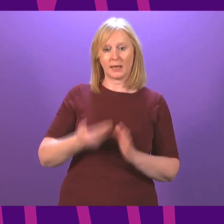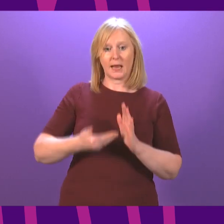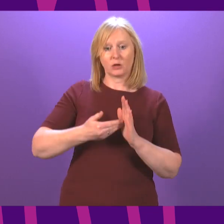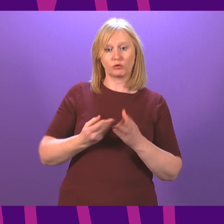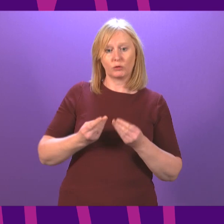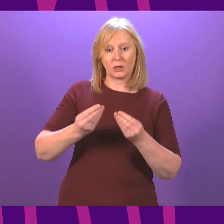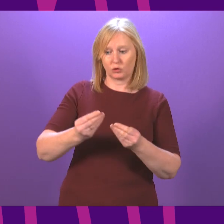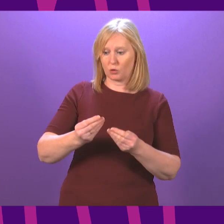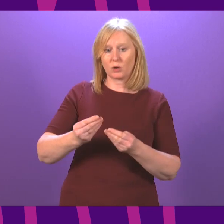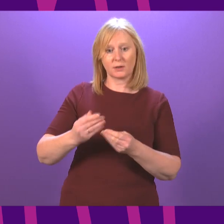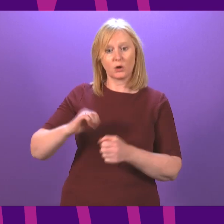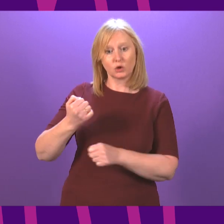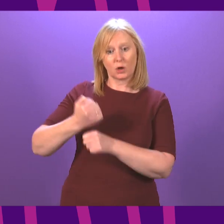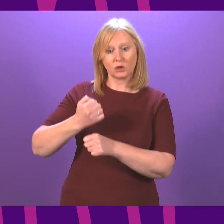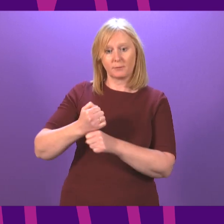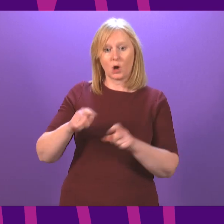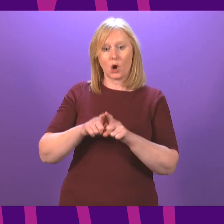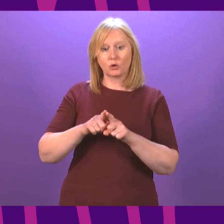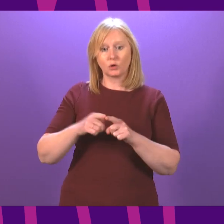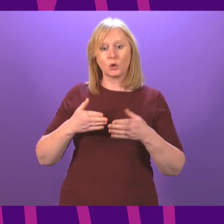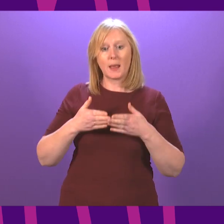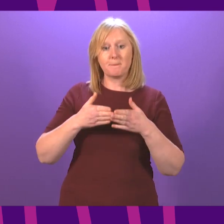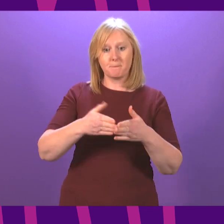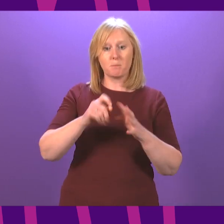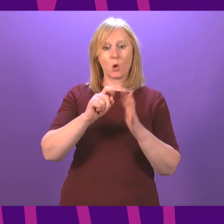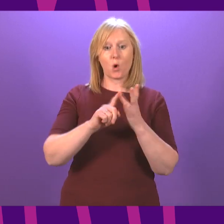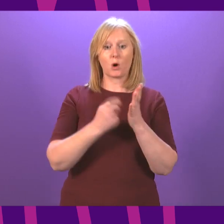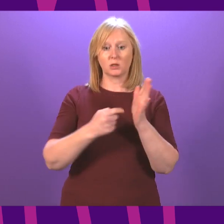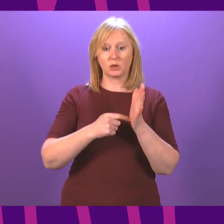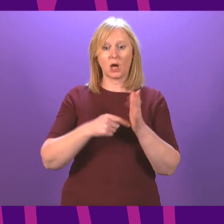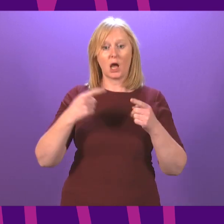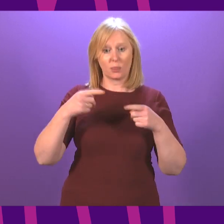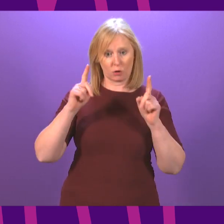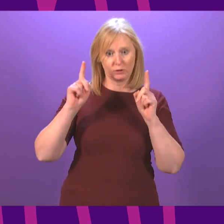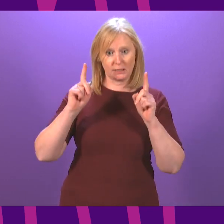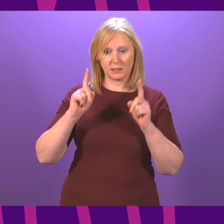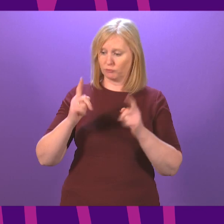authorities to assist with the shipping of goods to and from Scottish ports?